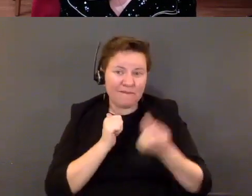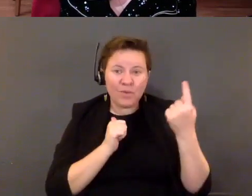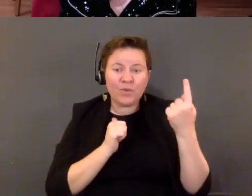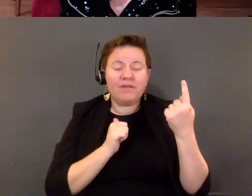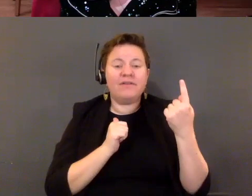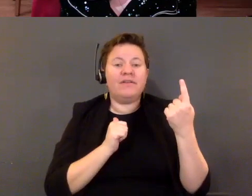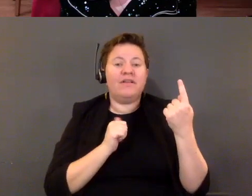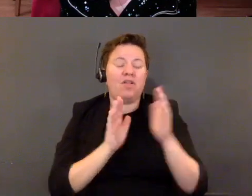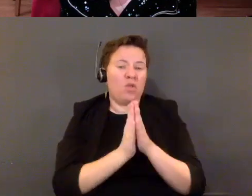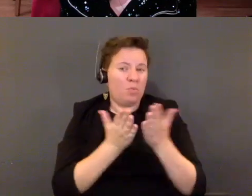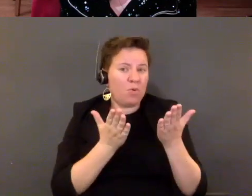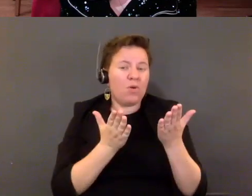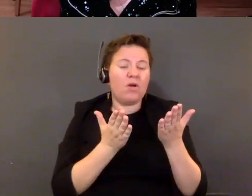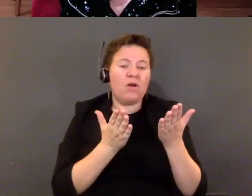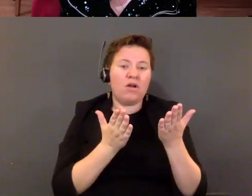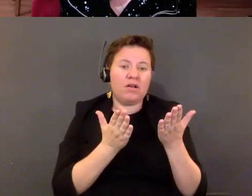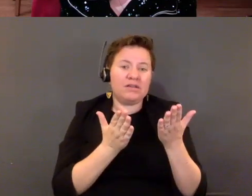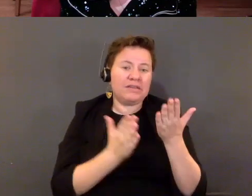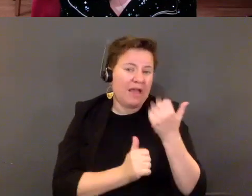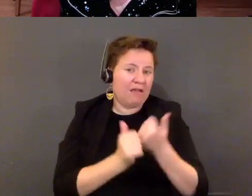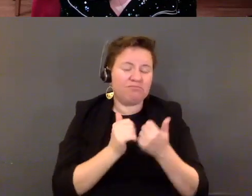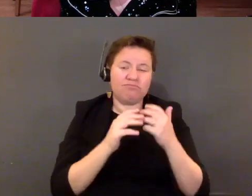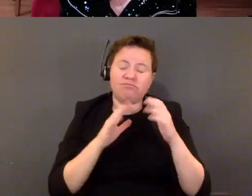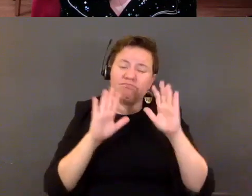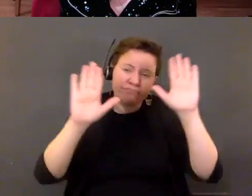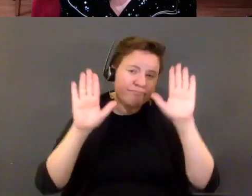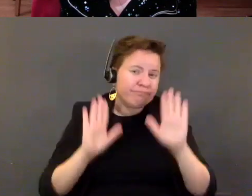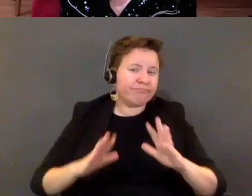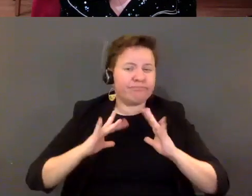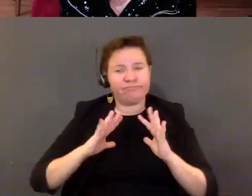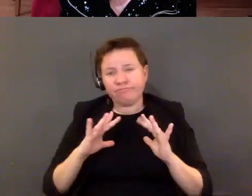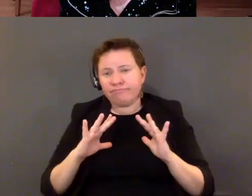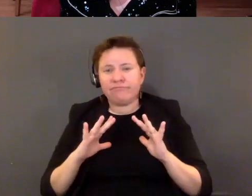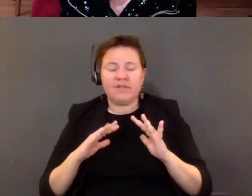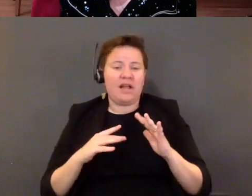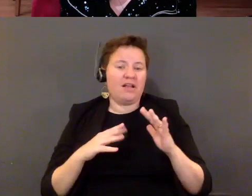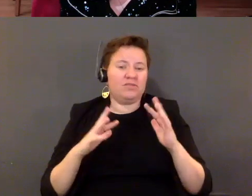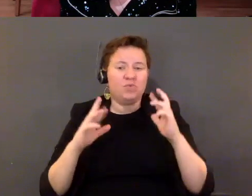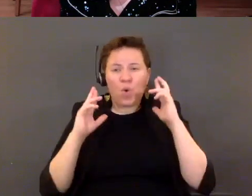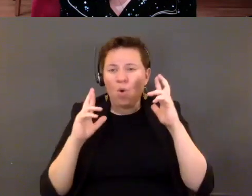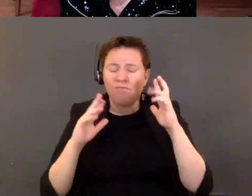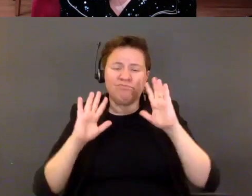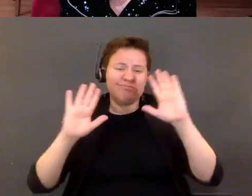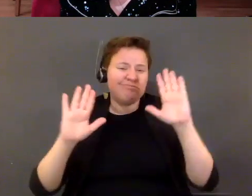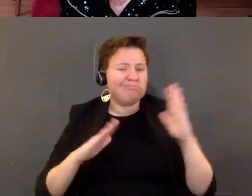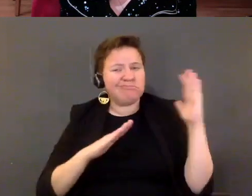the book is every bit as fantastic as uh as you might hope and uh i hope you'll